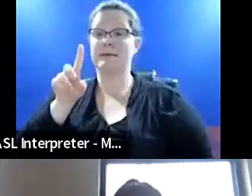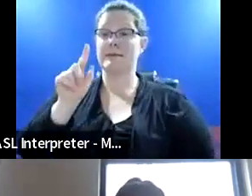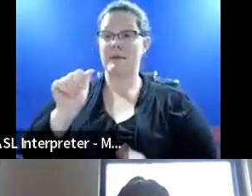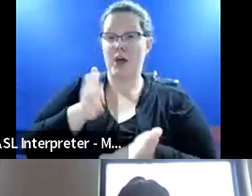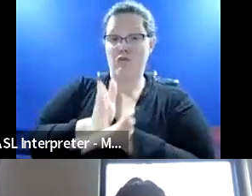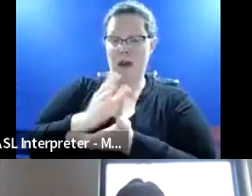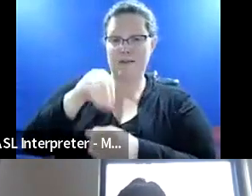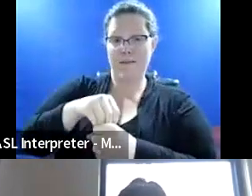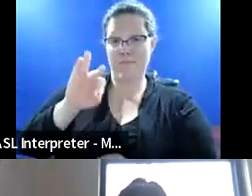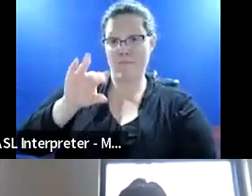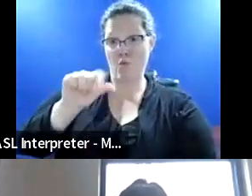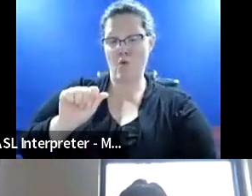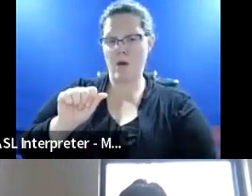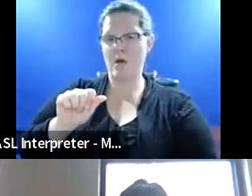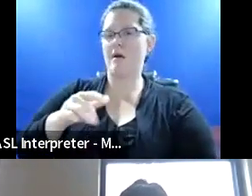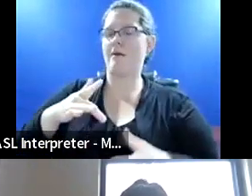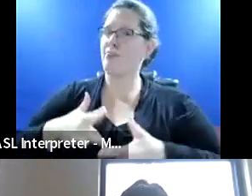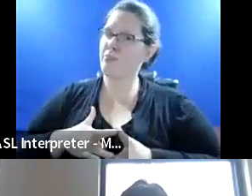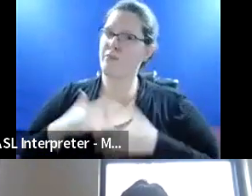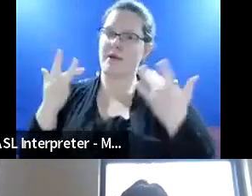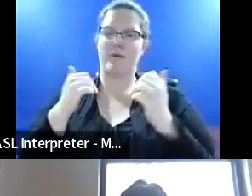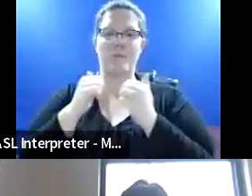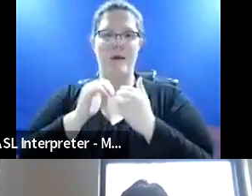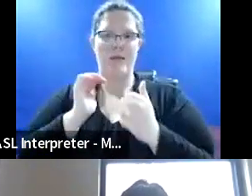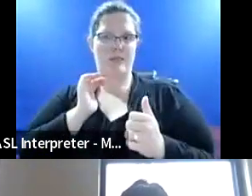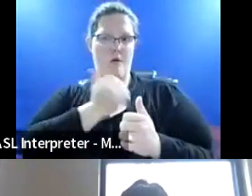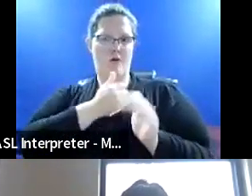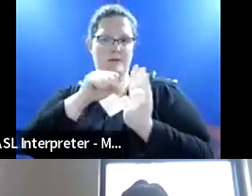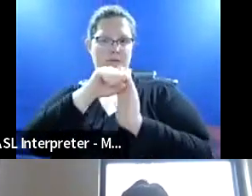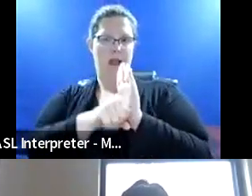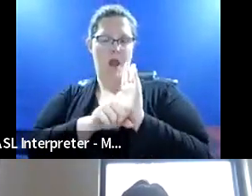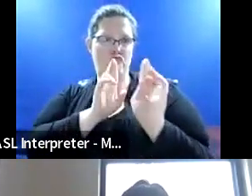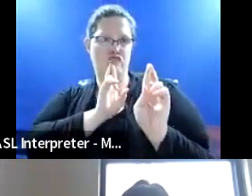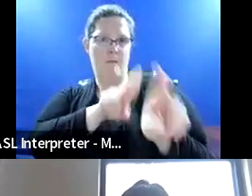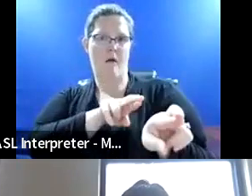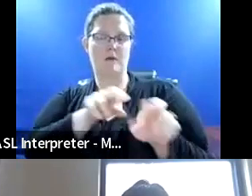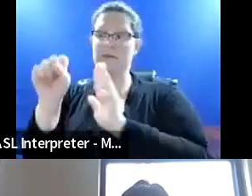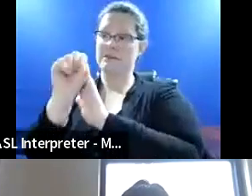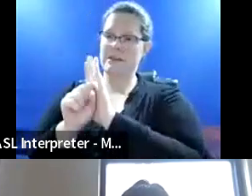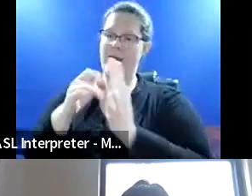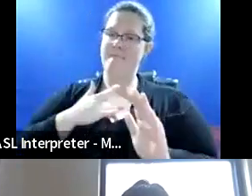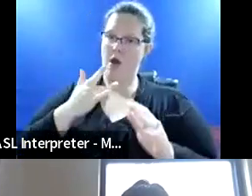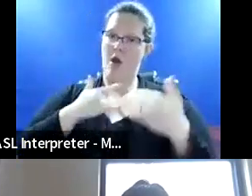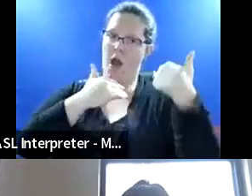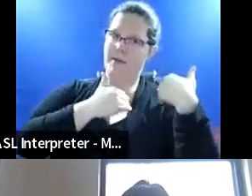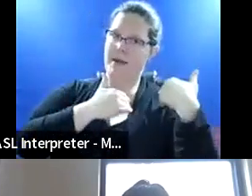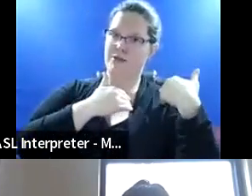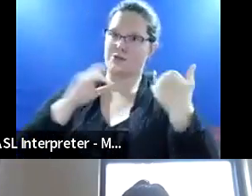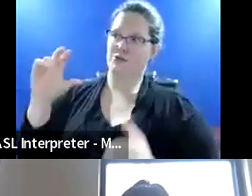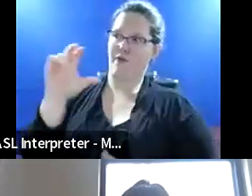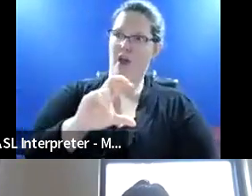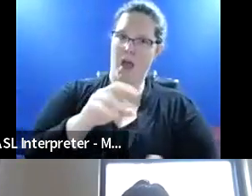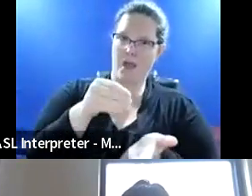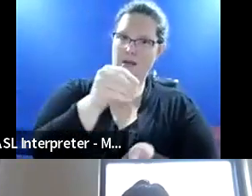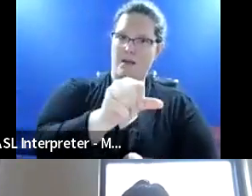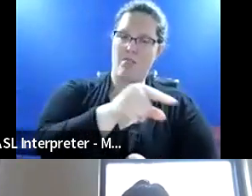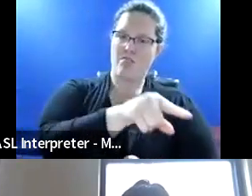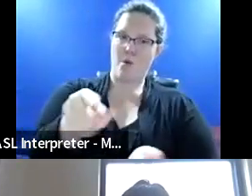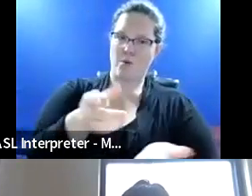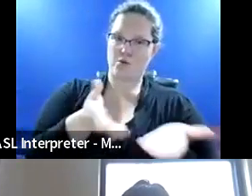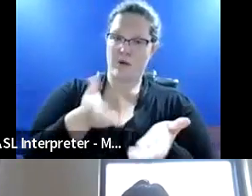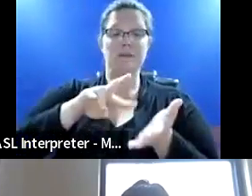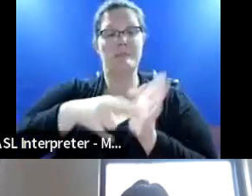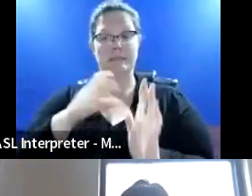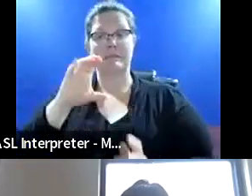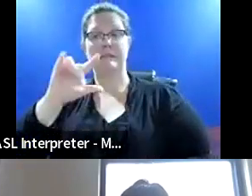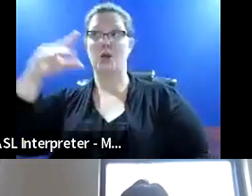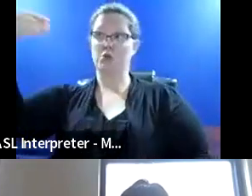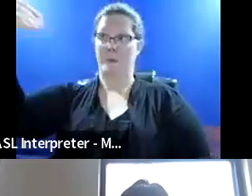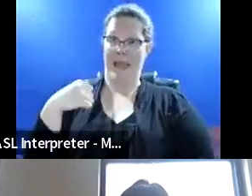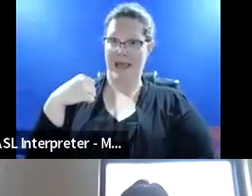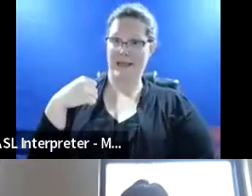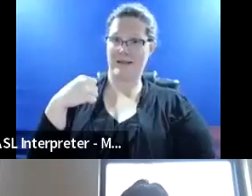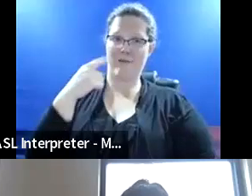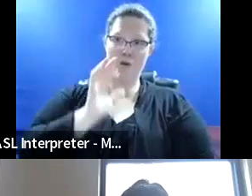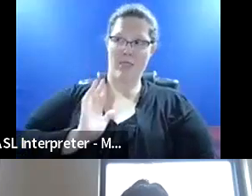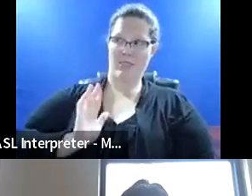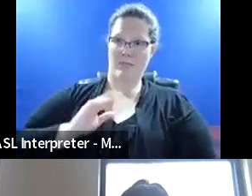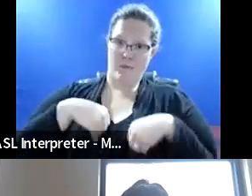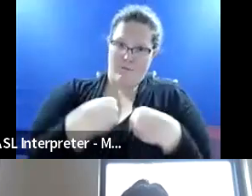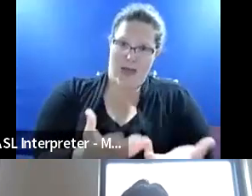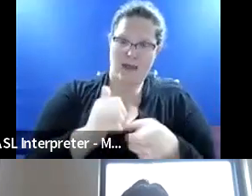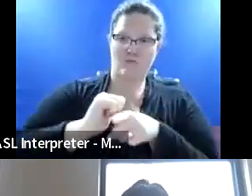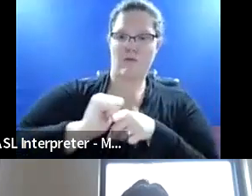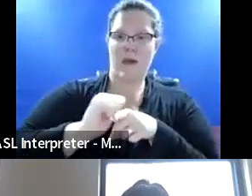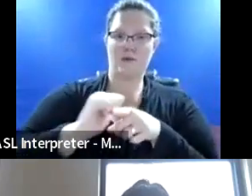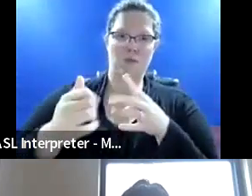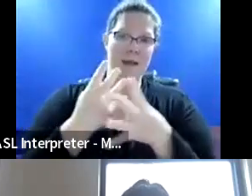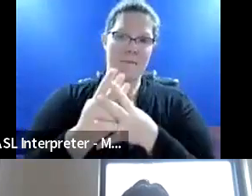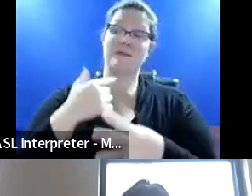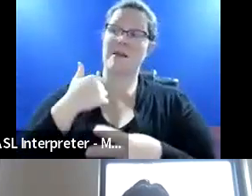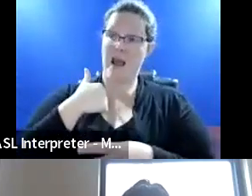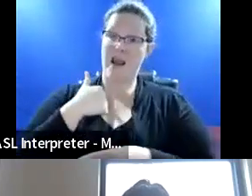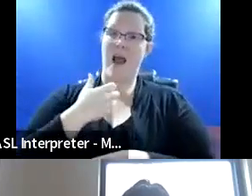SO IT WOULD BE RELEVANT. IT WOULD BE TIMELY. AND THEY FINISHED THE CLASS WITH A RESUME, A COVER LETTER, A LIST OF REFERENCES AND A SAMPLE LETTER OF HOW THEY WOULD RESPOND TO A JOB ADVERTISEMENT.